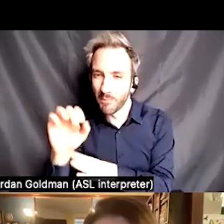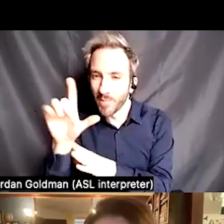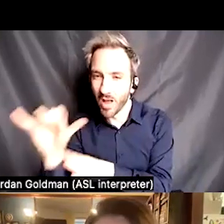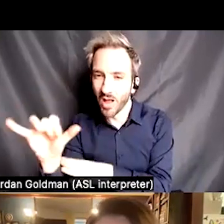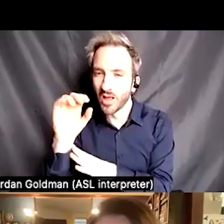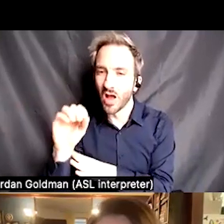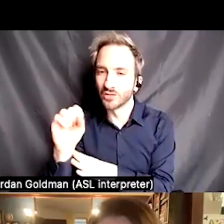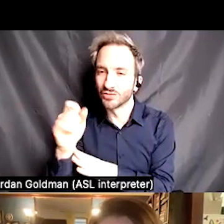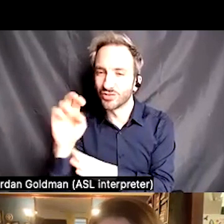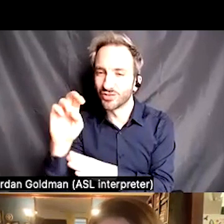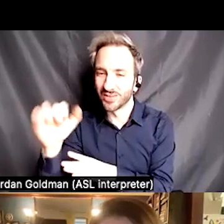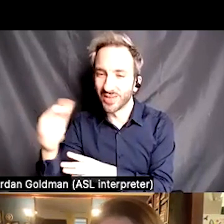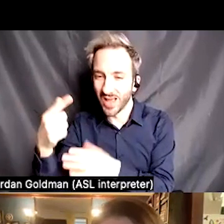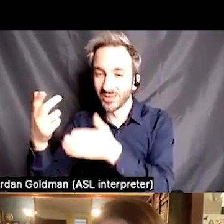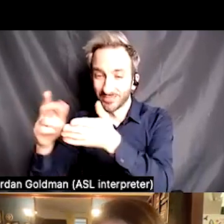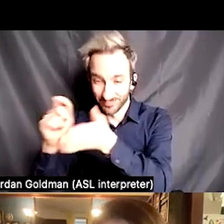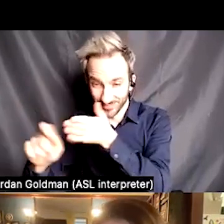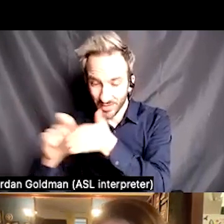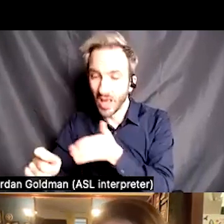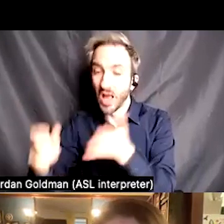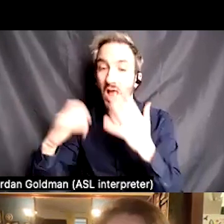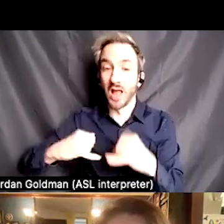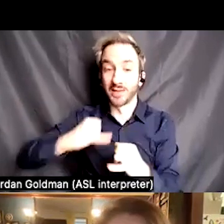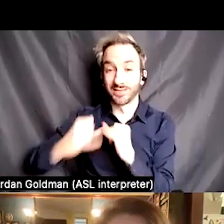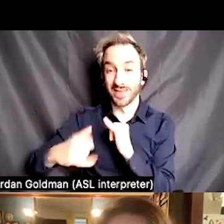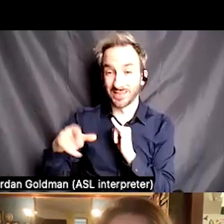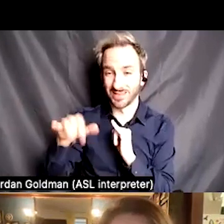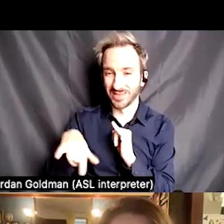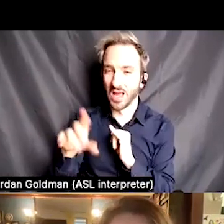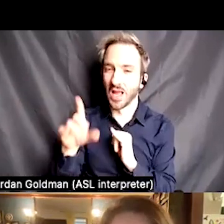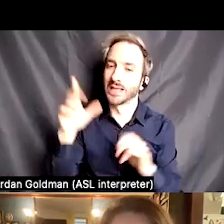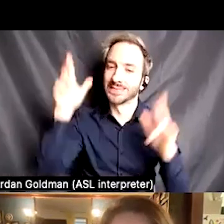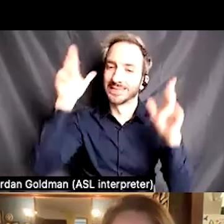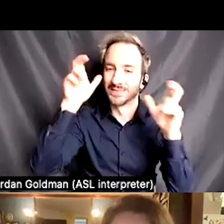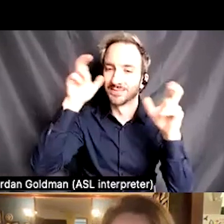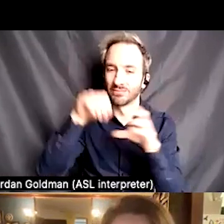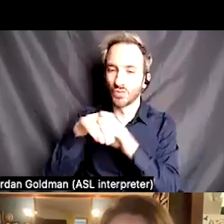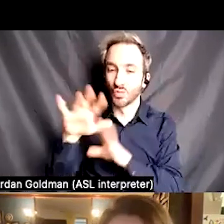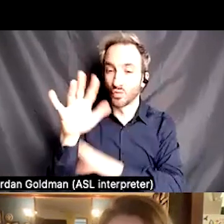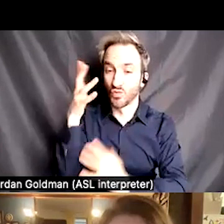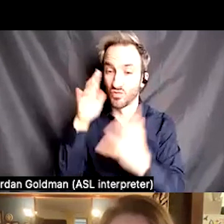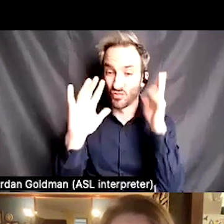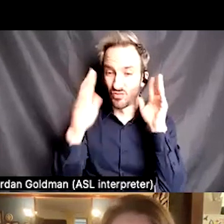series by Leigh Bardugo, which are based on her previous trilogies. There's a ton of media tie-in